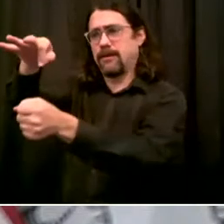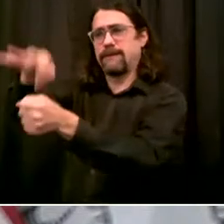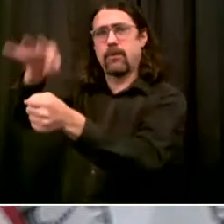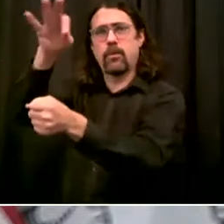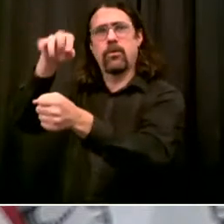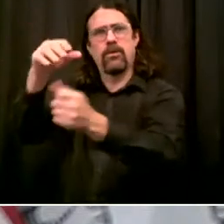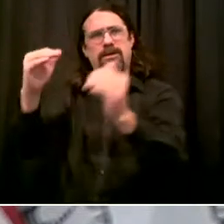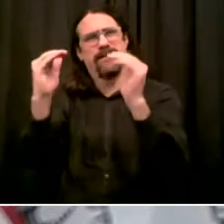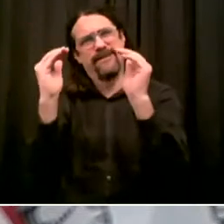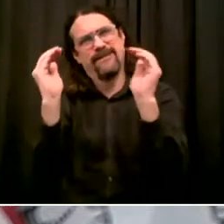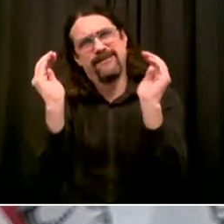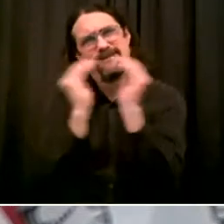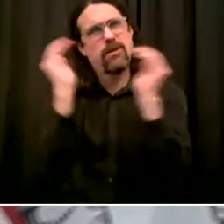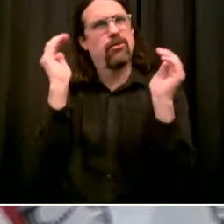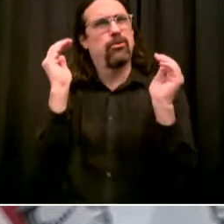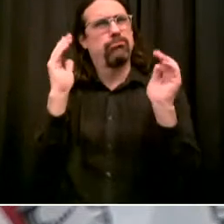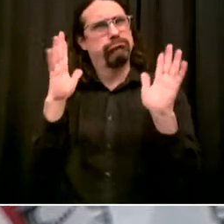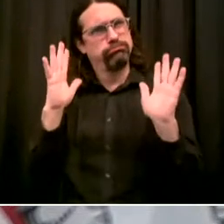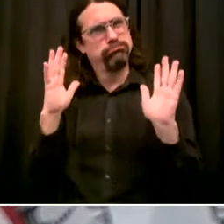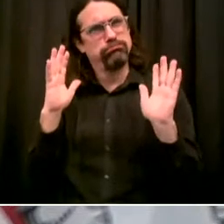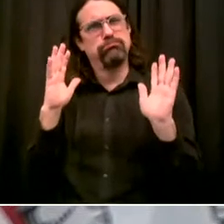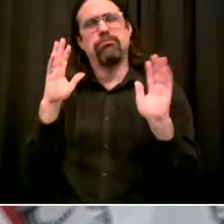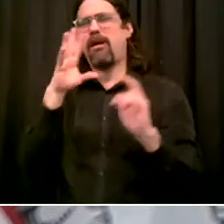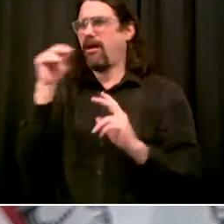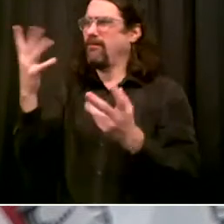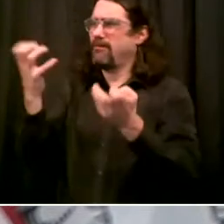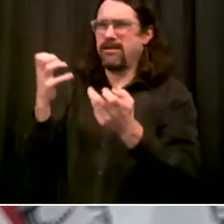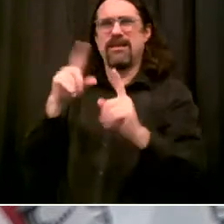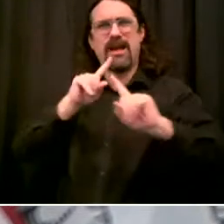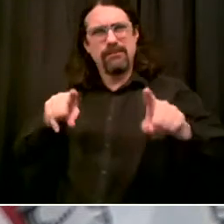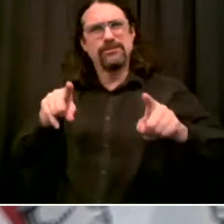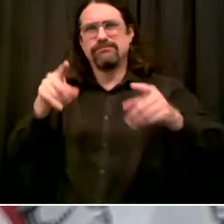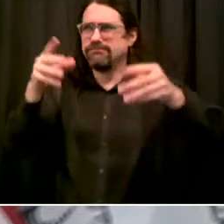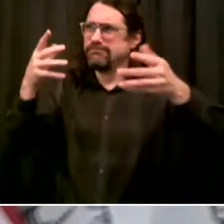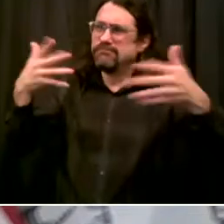AS SOON AS IS POSSIBLE AND THEN